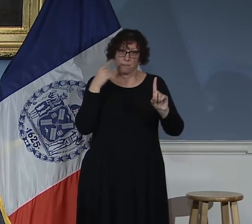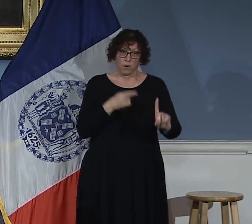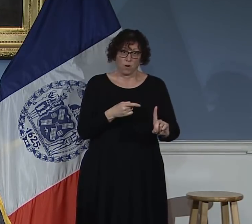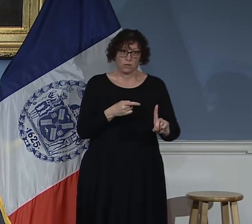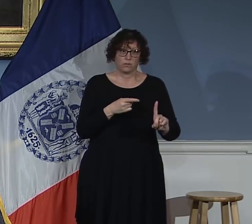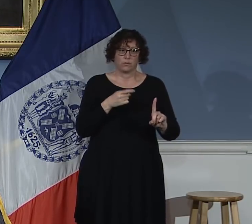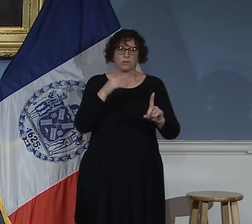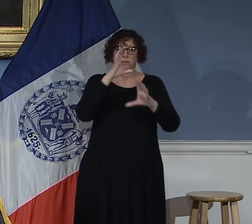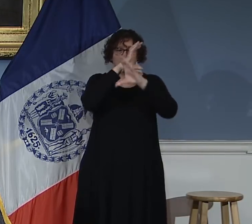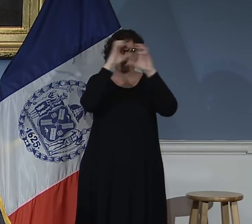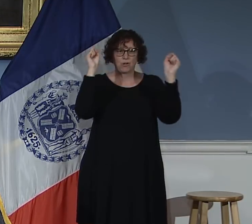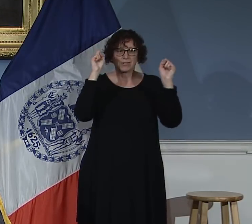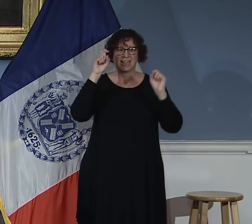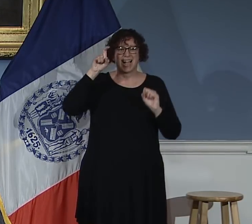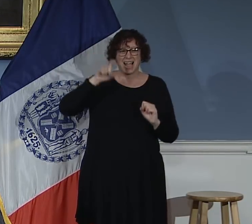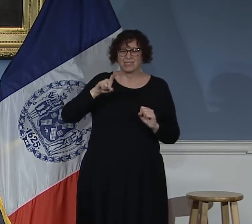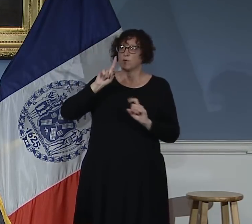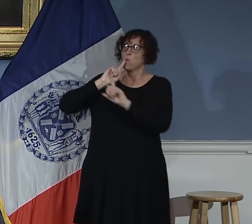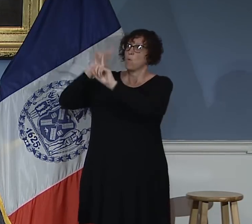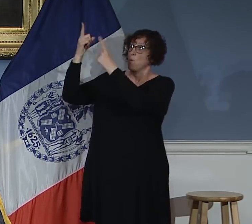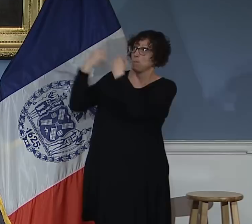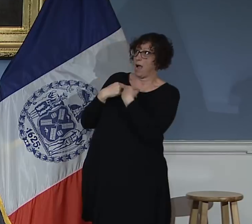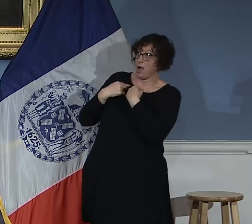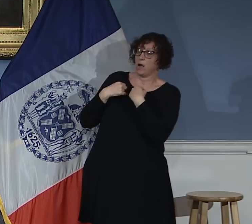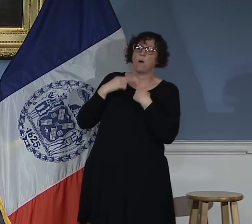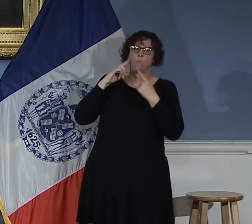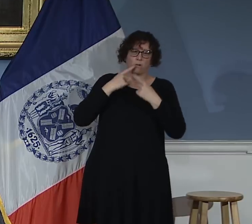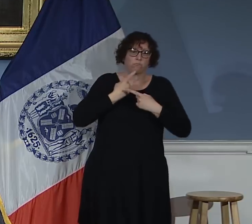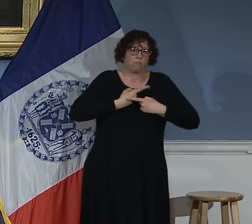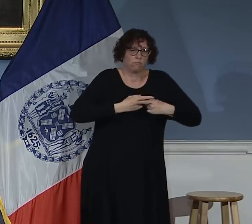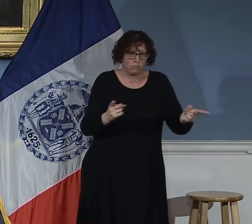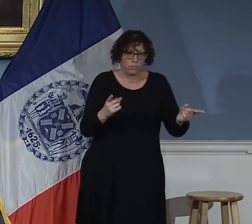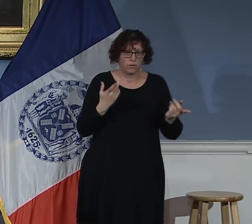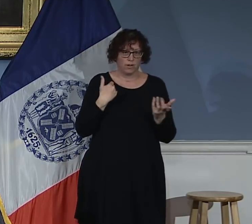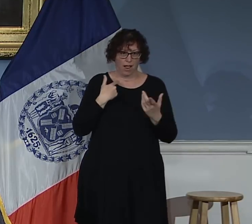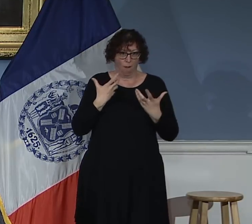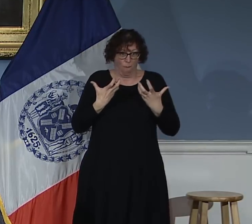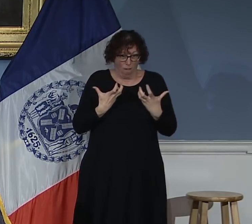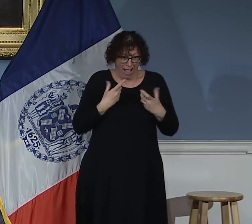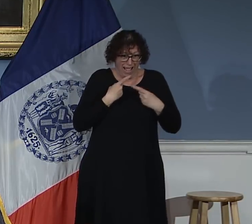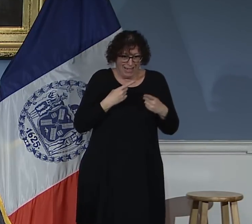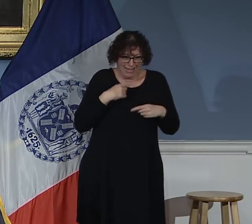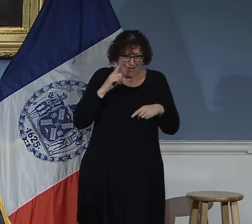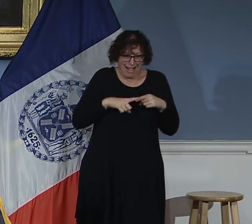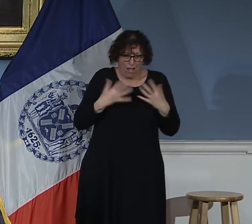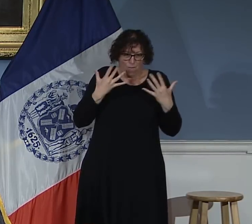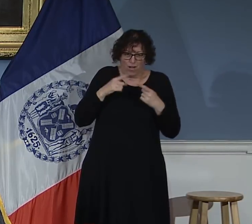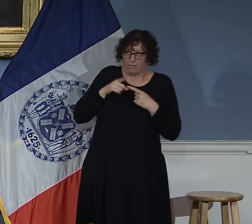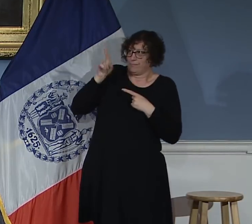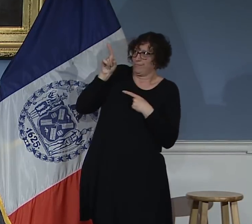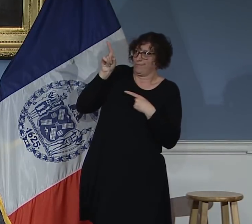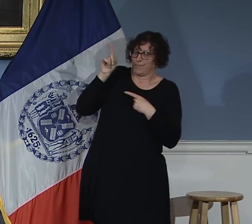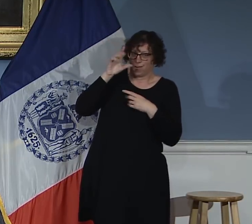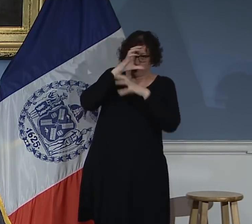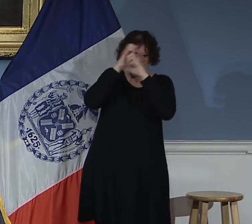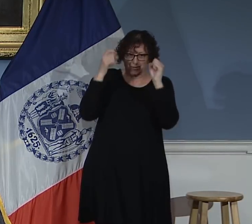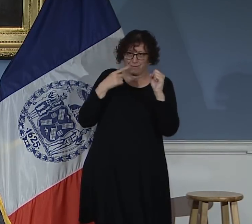AND GET IT TO YOU. PRESIDENT TRUMP HAS TO GIVE THE ORDER FORHE T FEDERAL GOVERNMENT TO GET YOU WHAT YOU